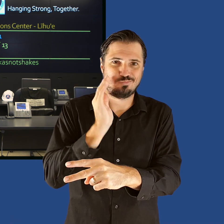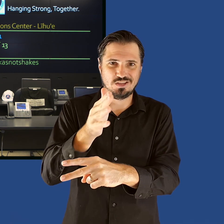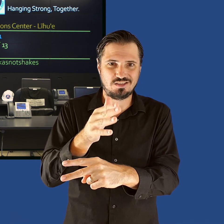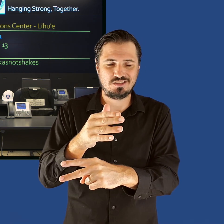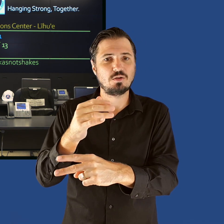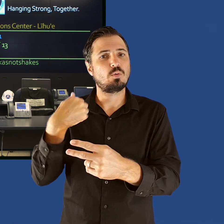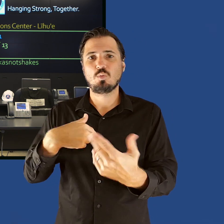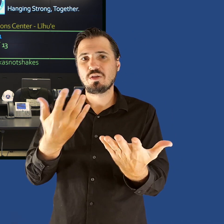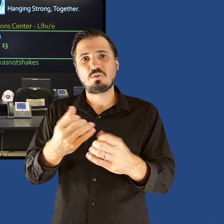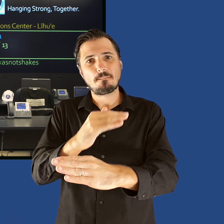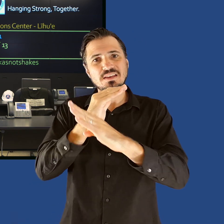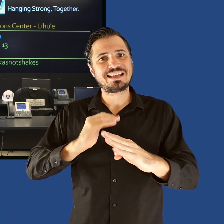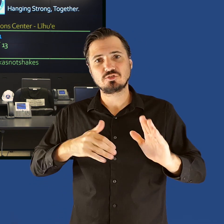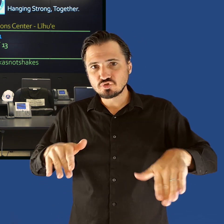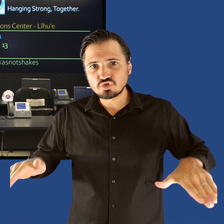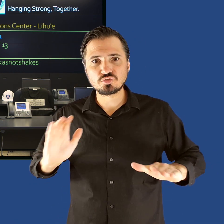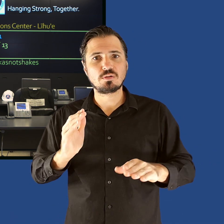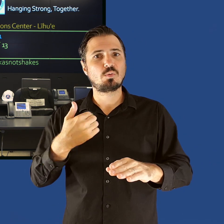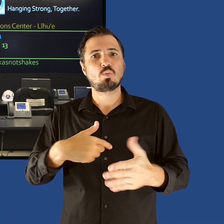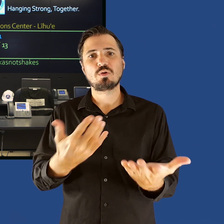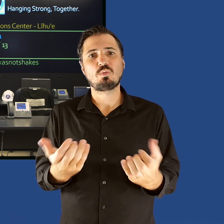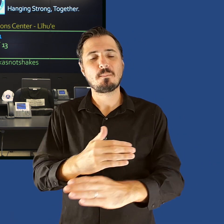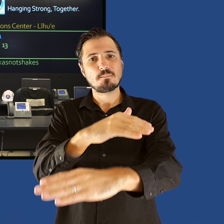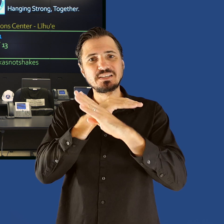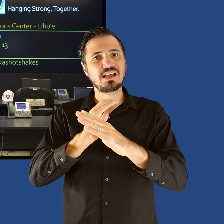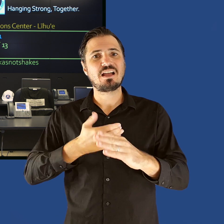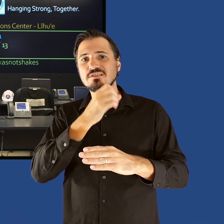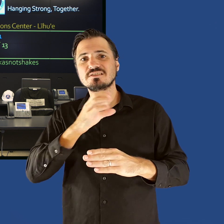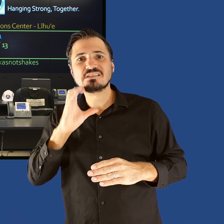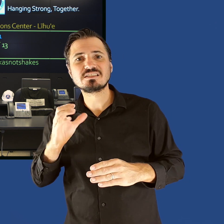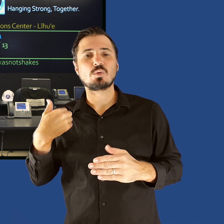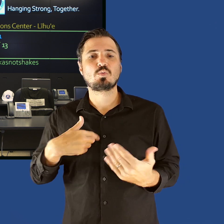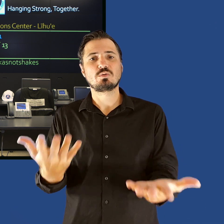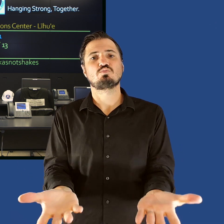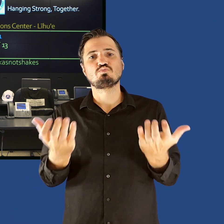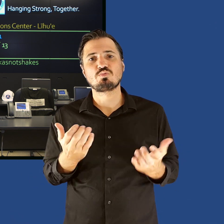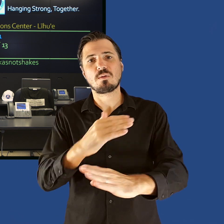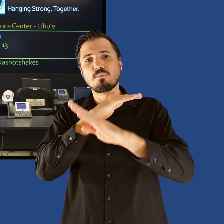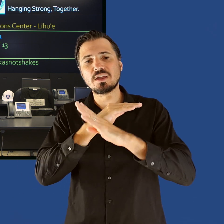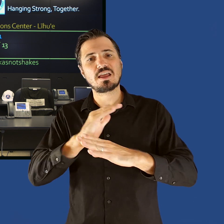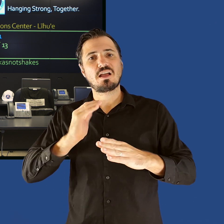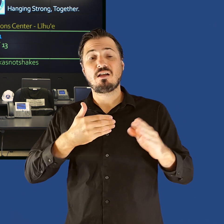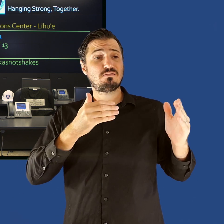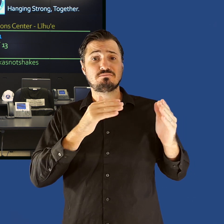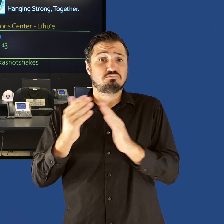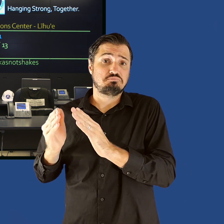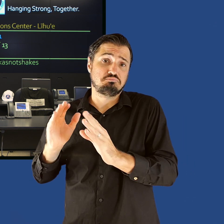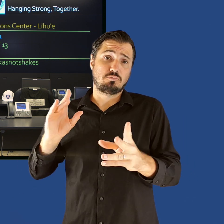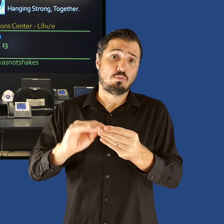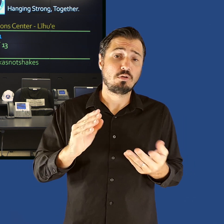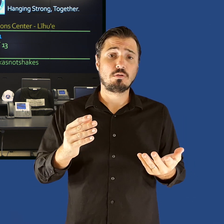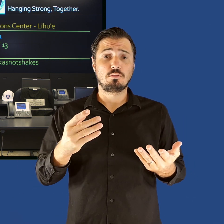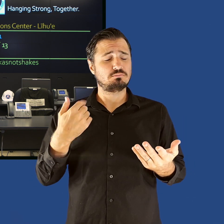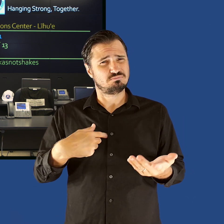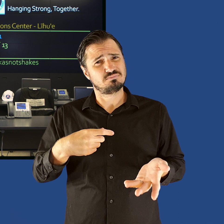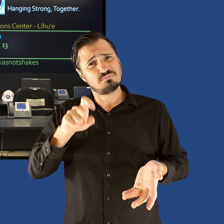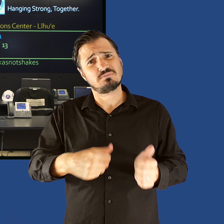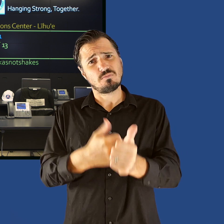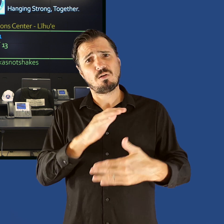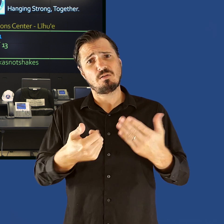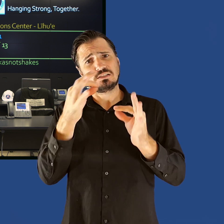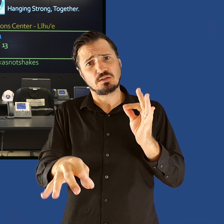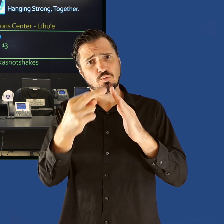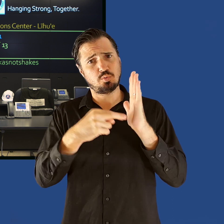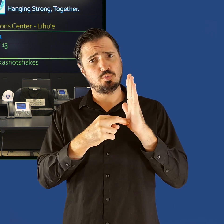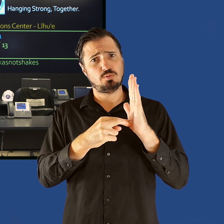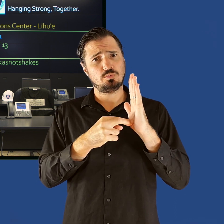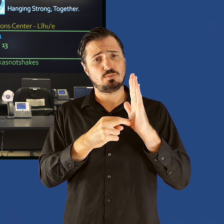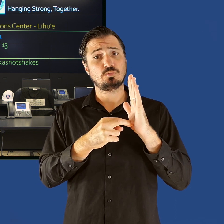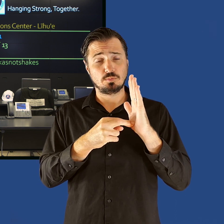To protect our keiki, to protect our kupuna, and to protect our community, we must be diligent in following our very SIMPLE safety protocols….